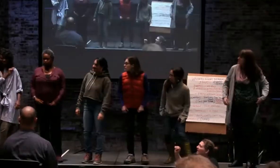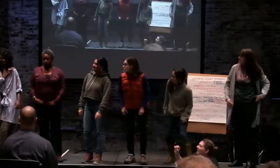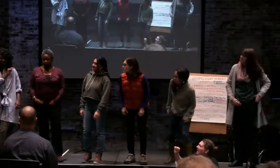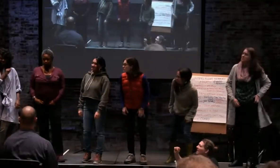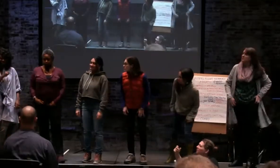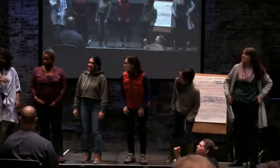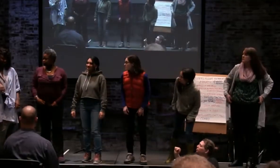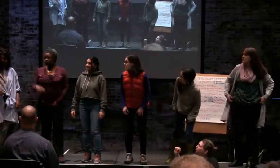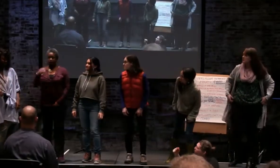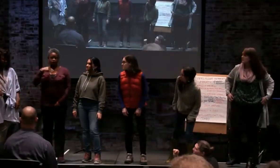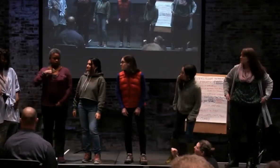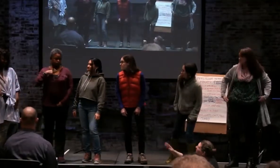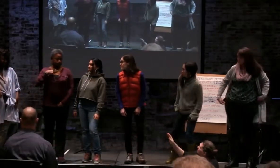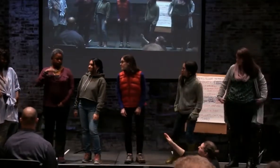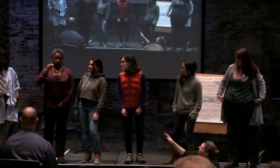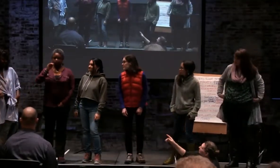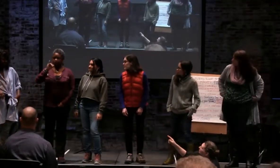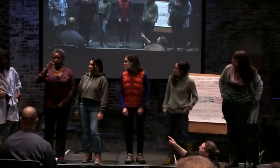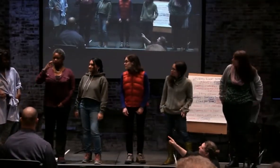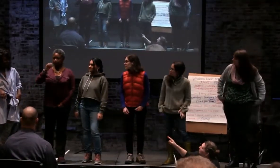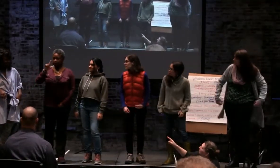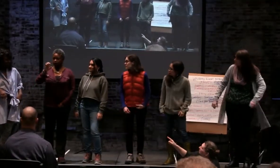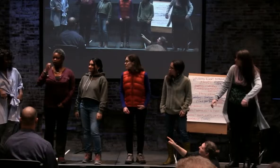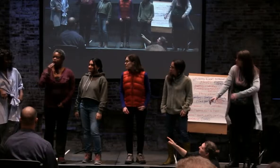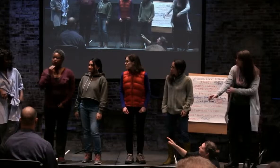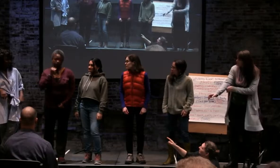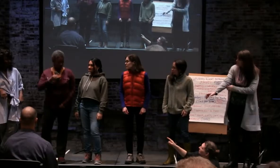[Male Interpreter 2] I am Natasha. I am Michelle.